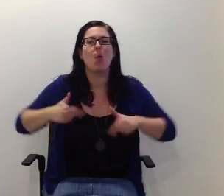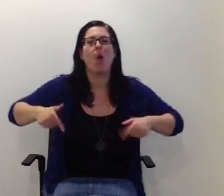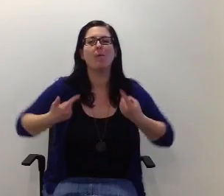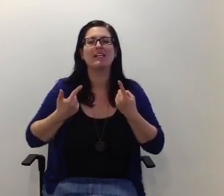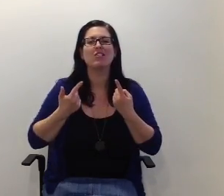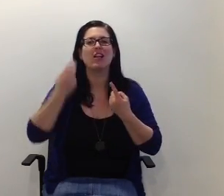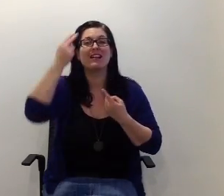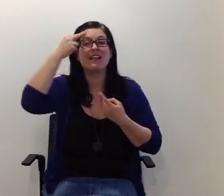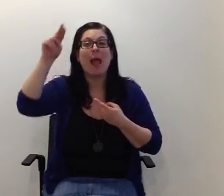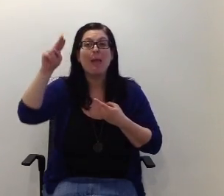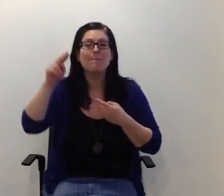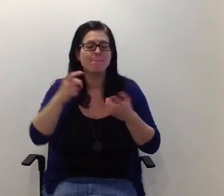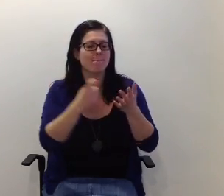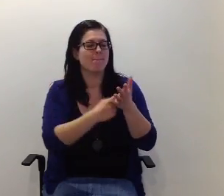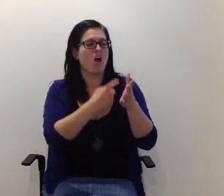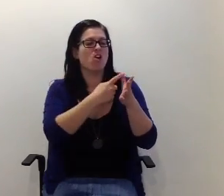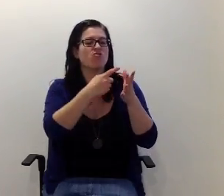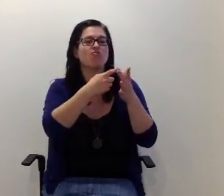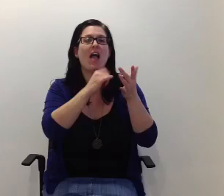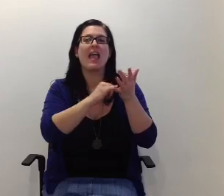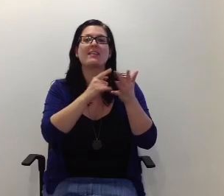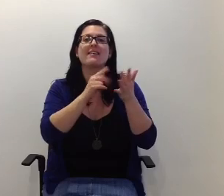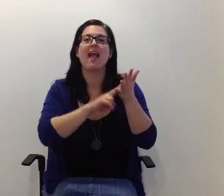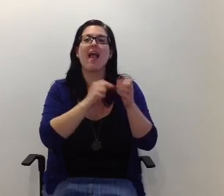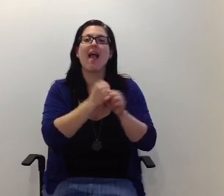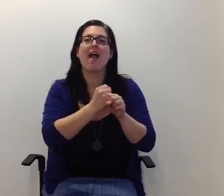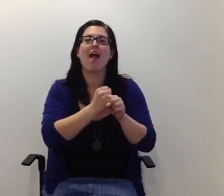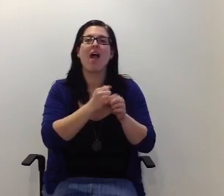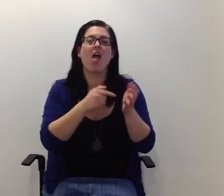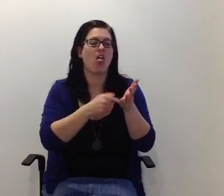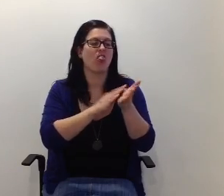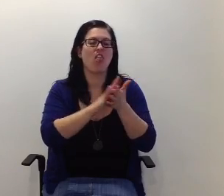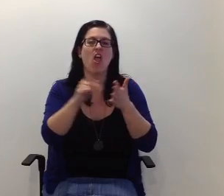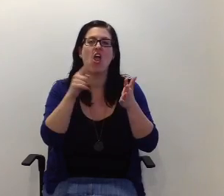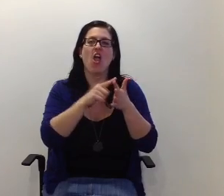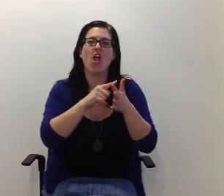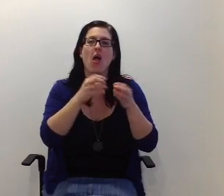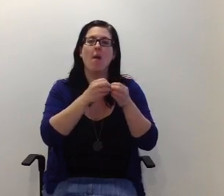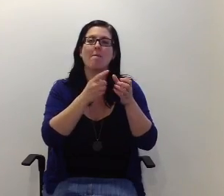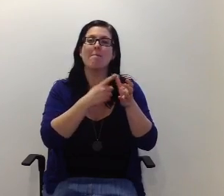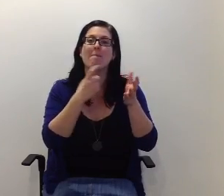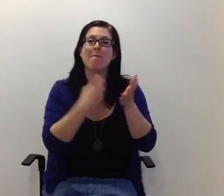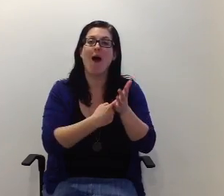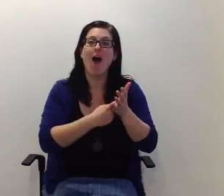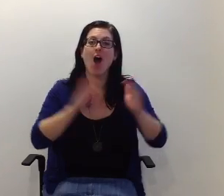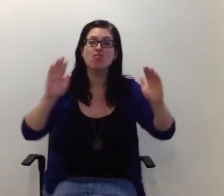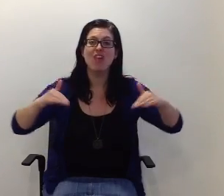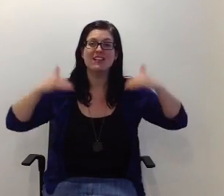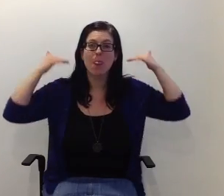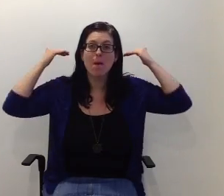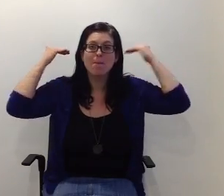Well, our new competition is called Raising the Bar